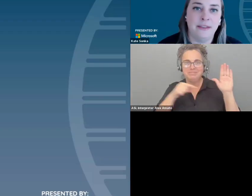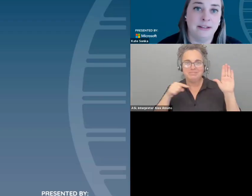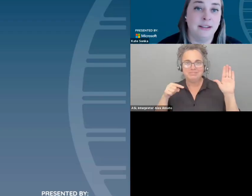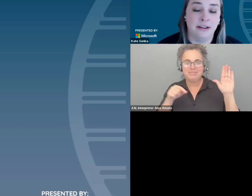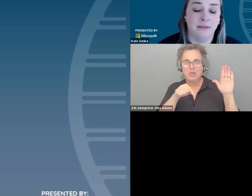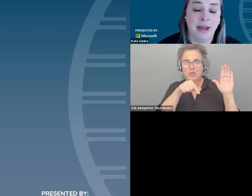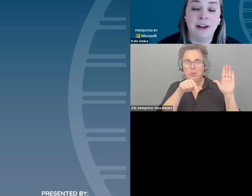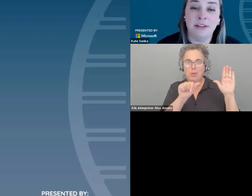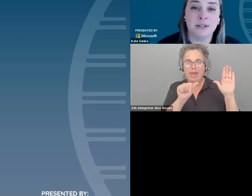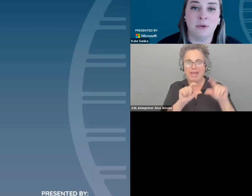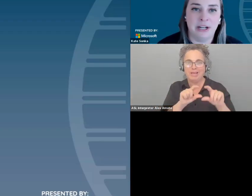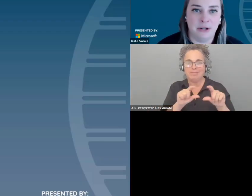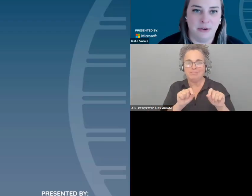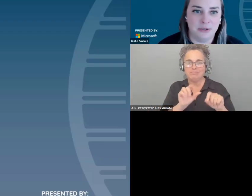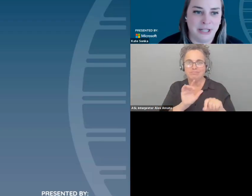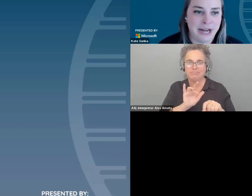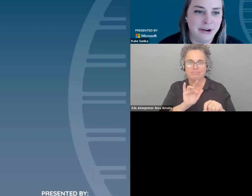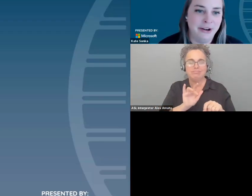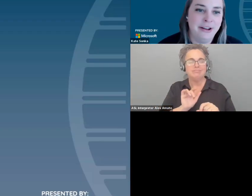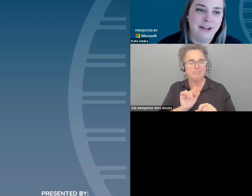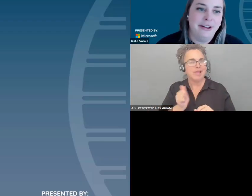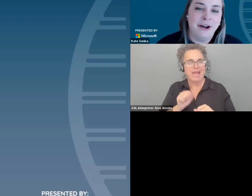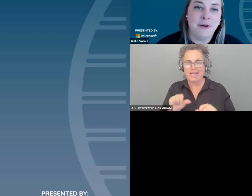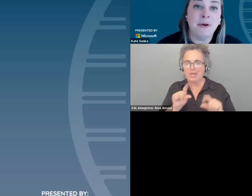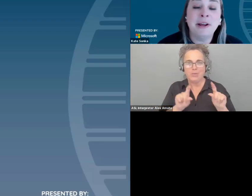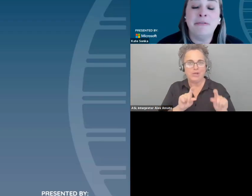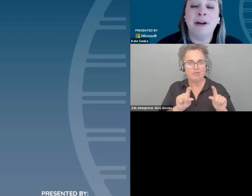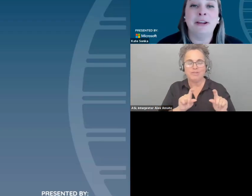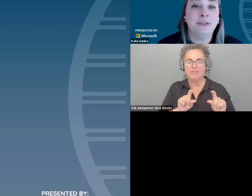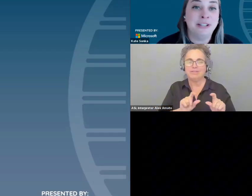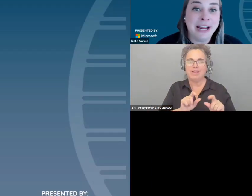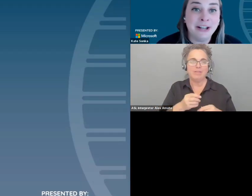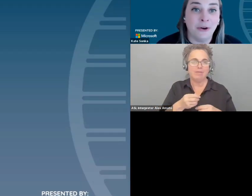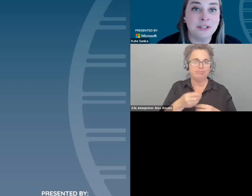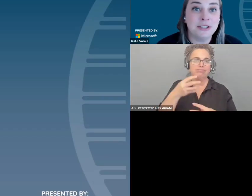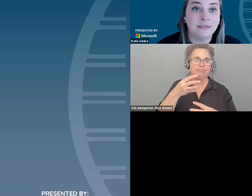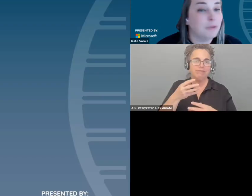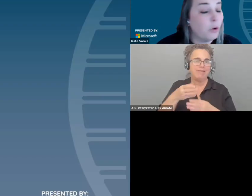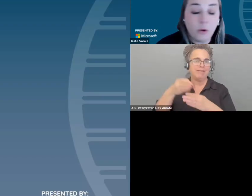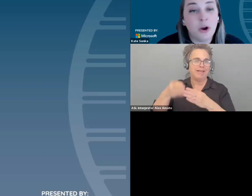and the, the panelists will get to those later. We invite you to take notes